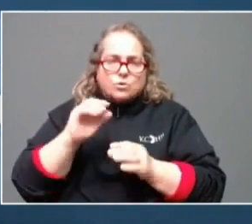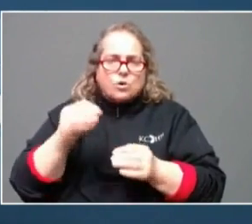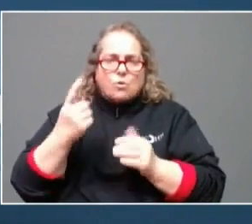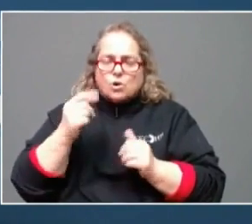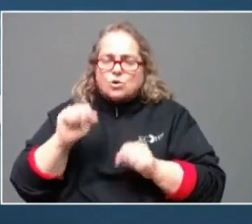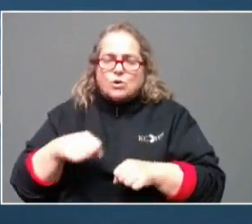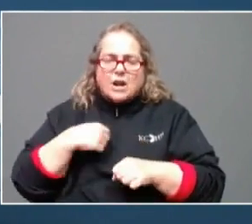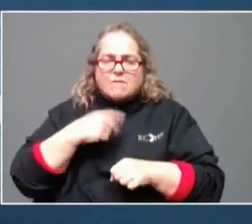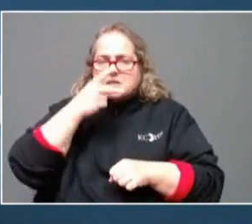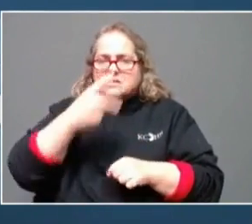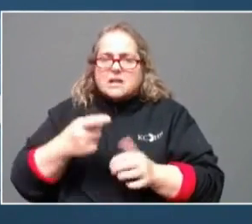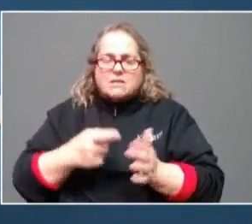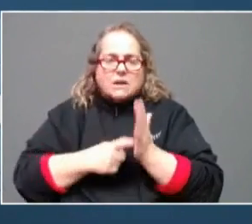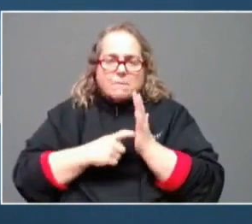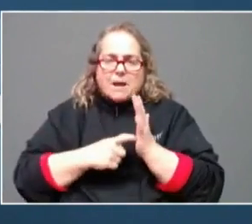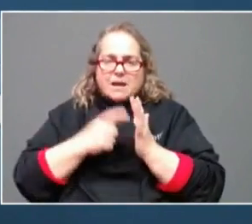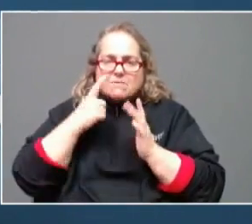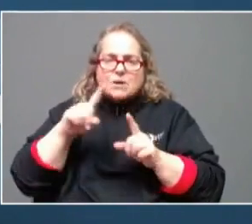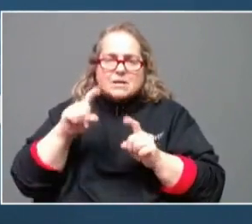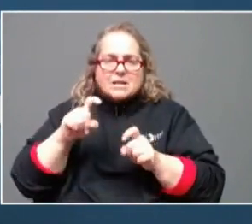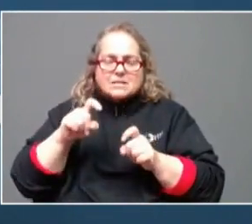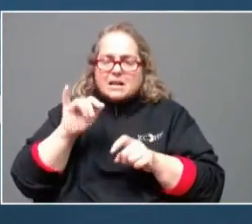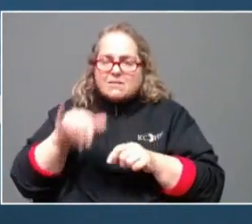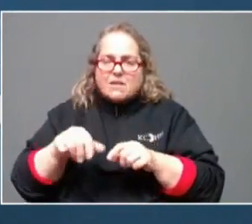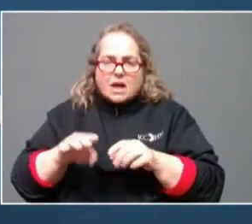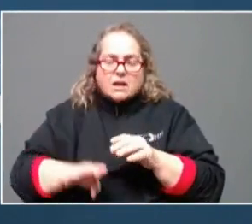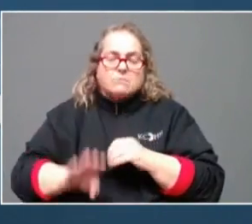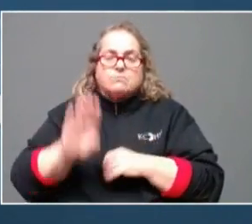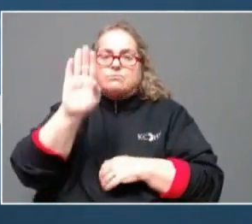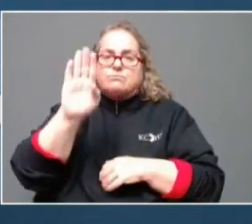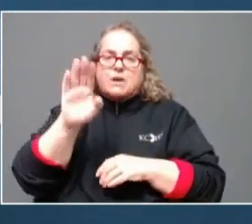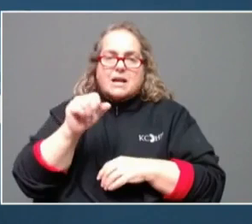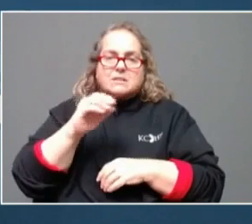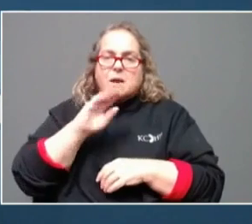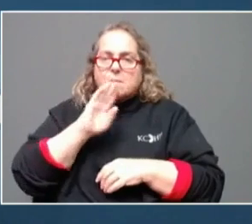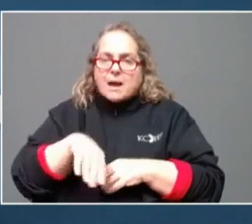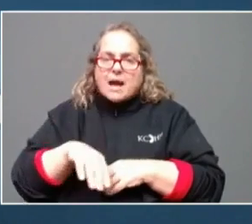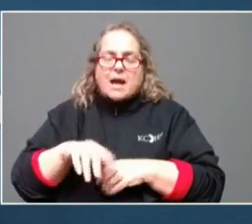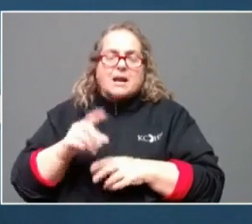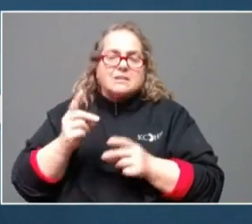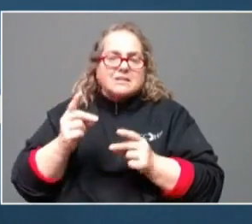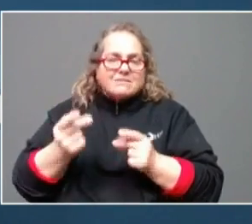testing spiking as dramatically as quickly as it did because we hadn't